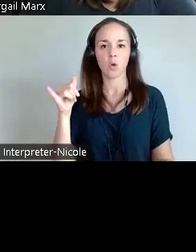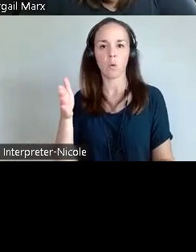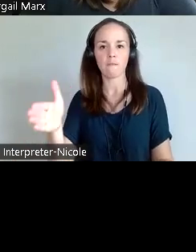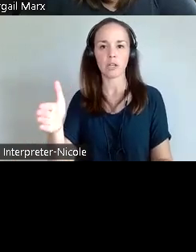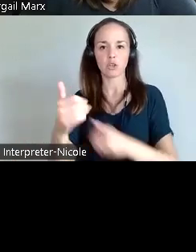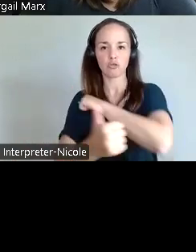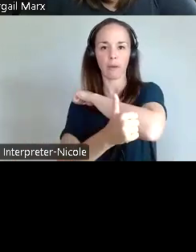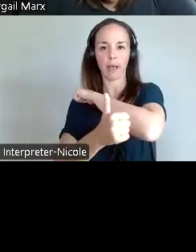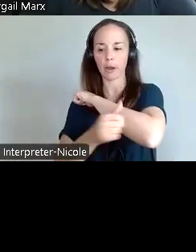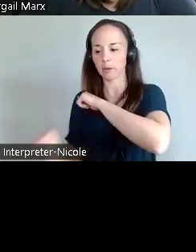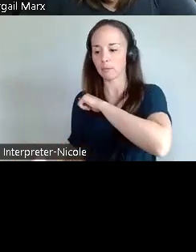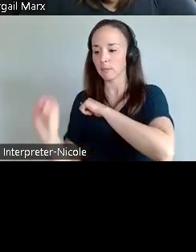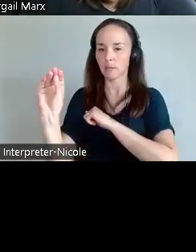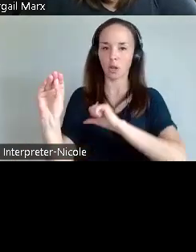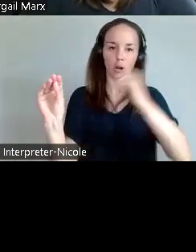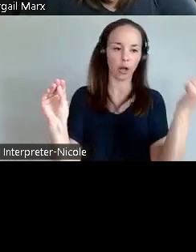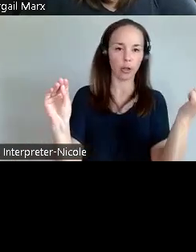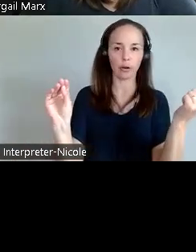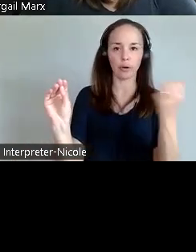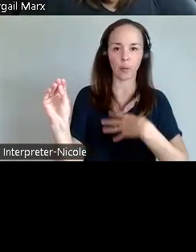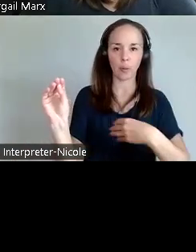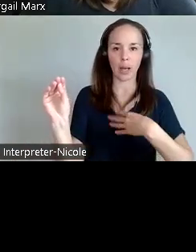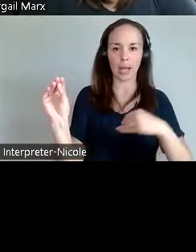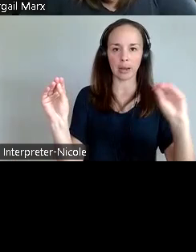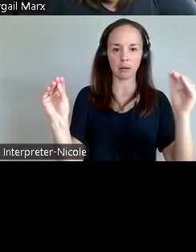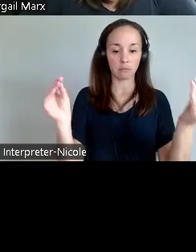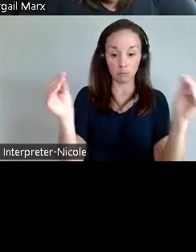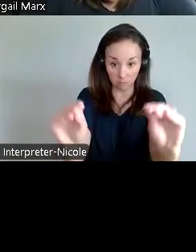different type of cracker, some Ritz crackers, which type do you want, and somebody is maybe